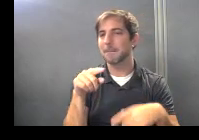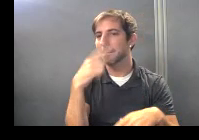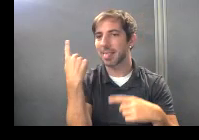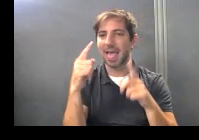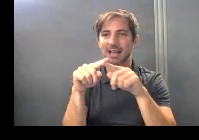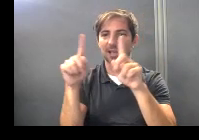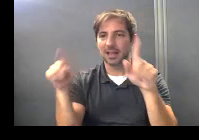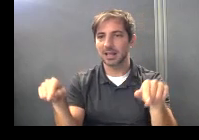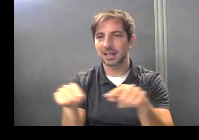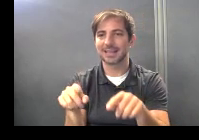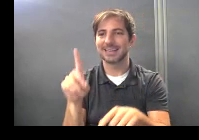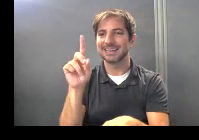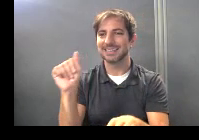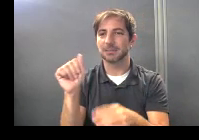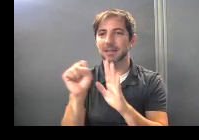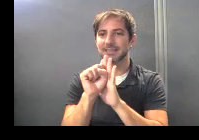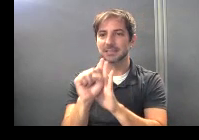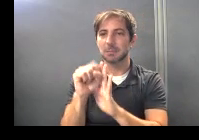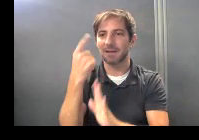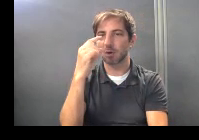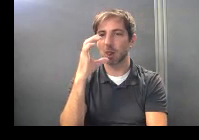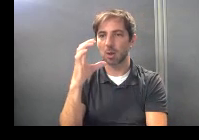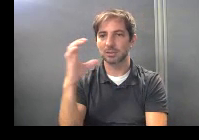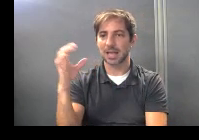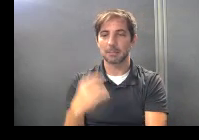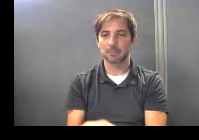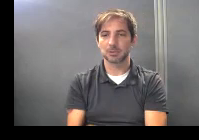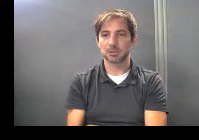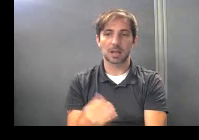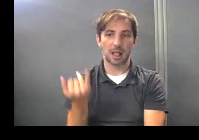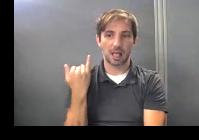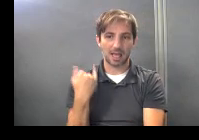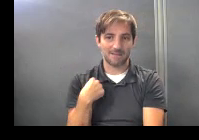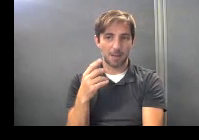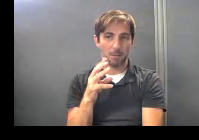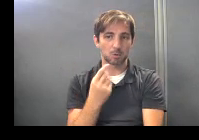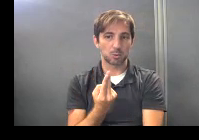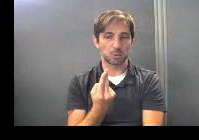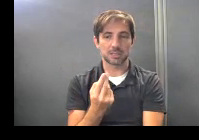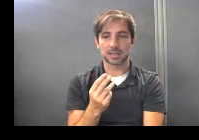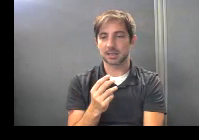SYMBOL FOR CLOSED CAPTIONING, RIGHT CLICK ON IT IN WORD OR POWERPOINT OR OUT LOOK, YOU